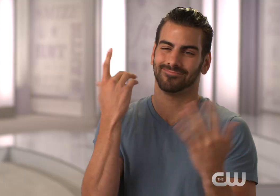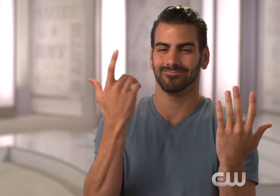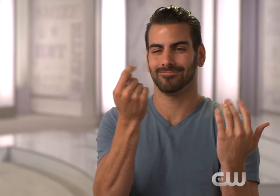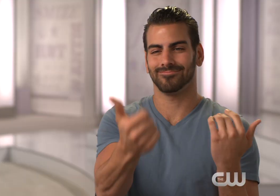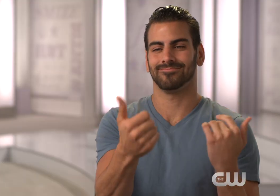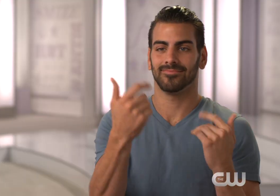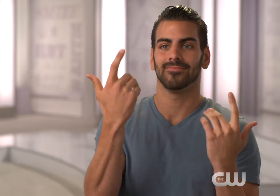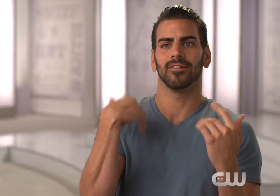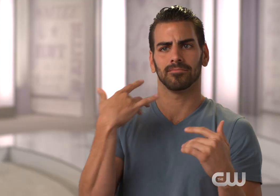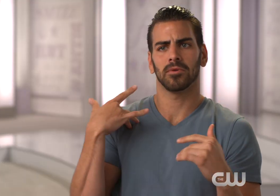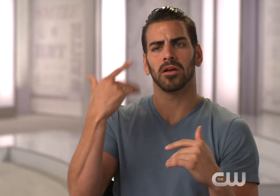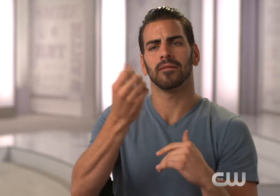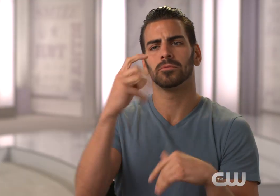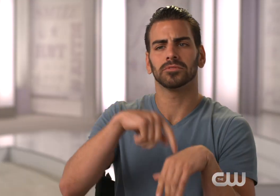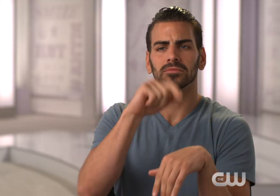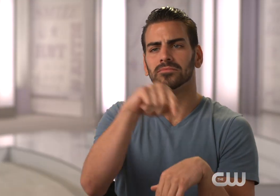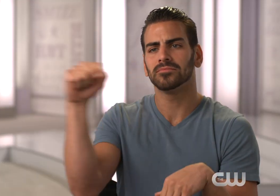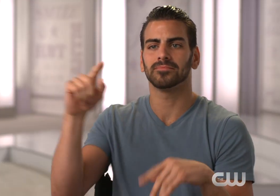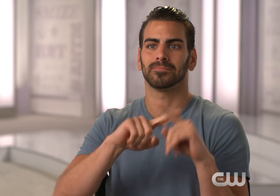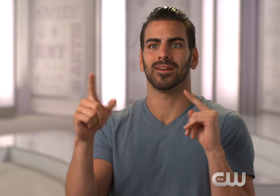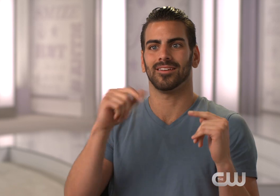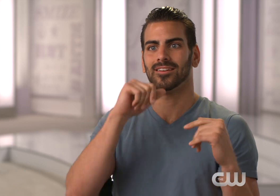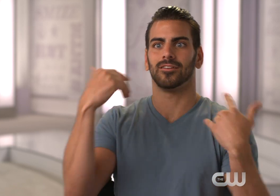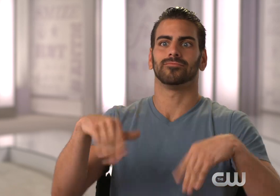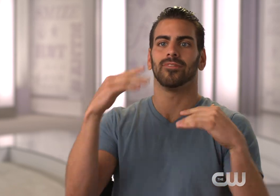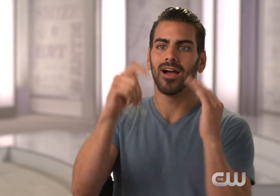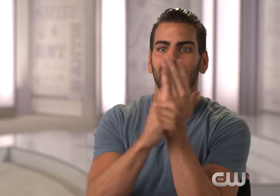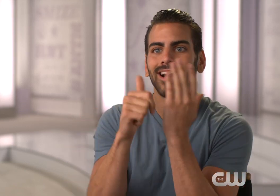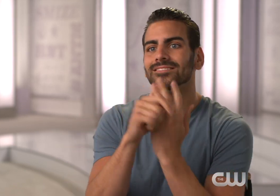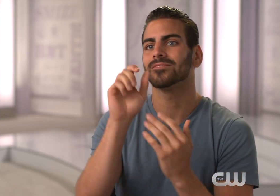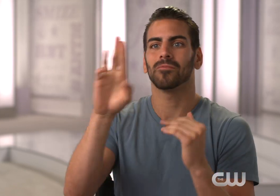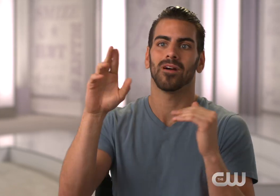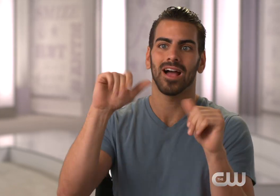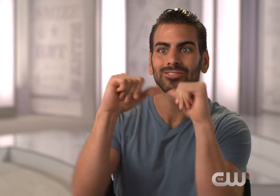My prior experience is pretty limited. I've modeled a few times, but it’s not extensive.